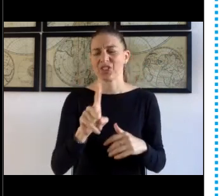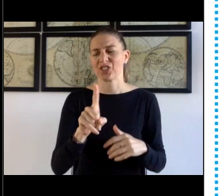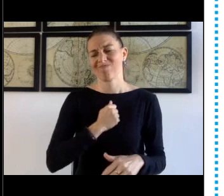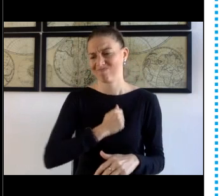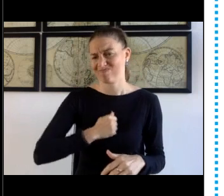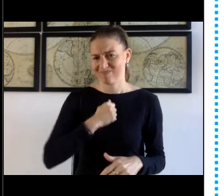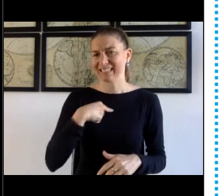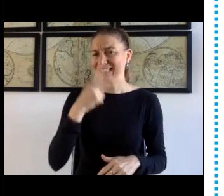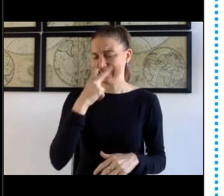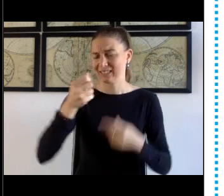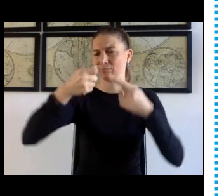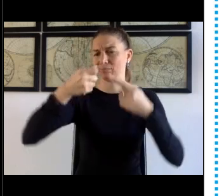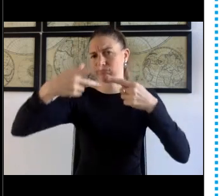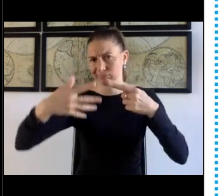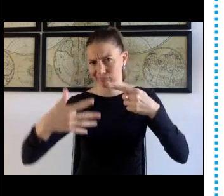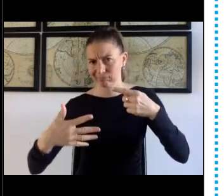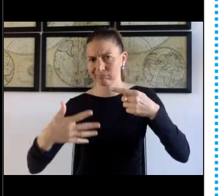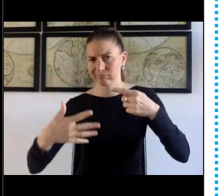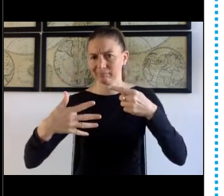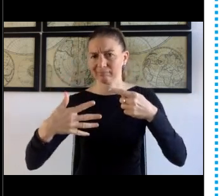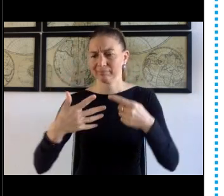I see there are questions that we'll be missing.